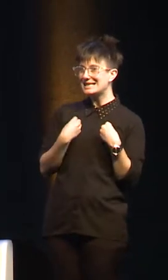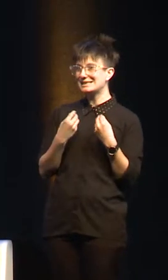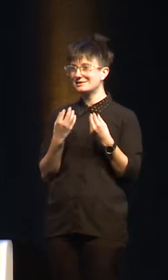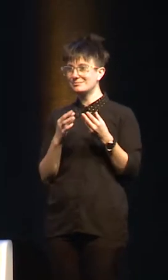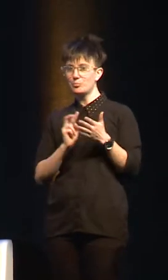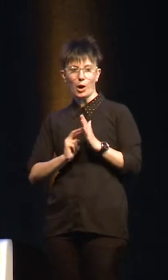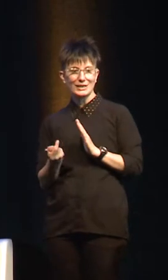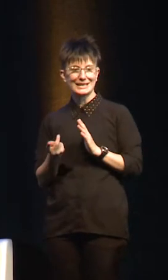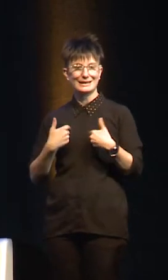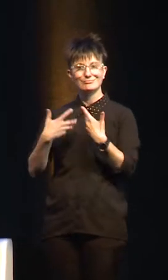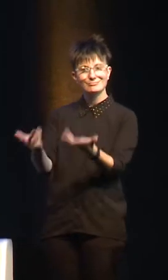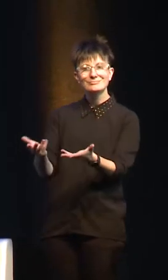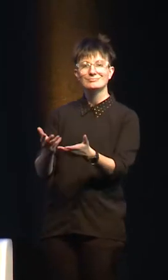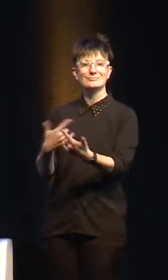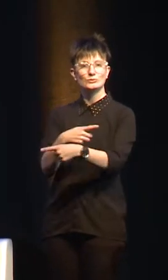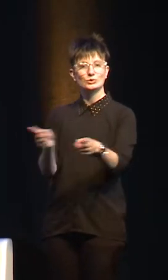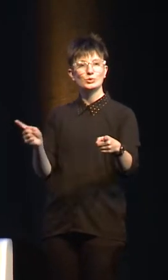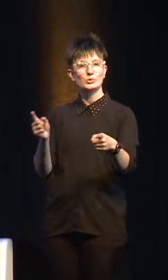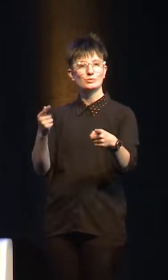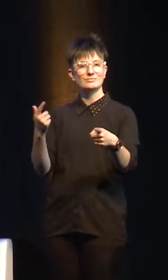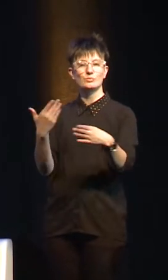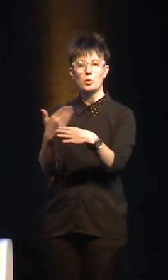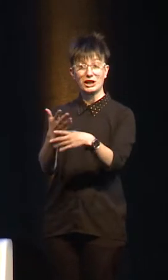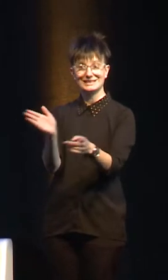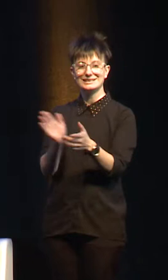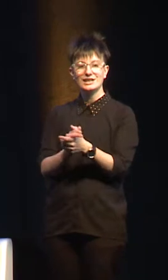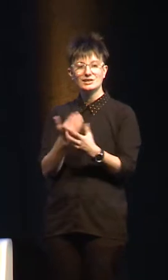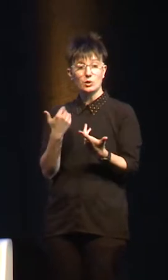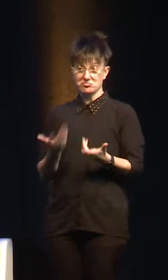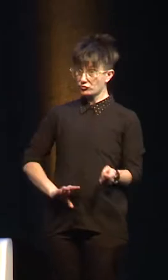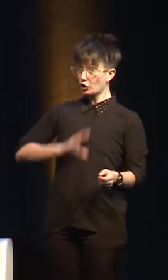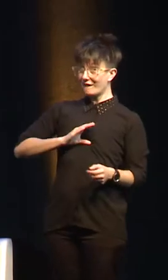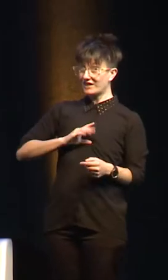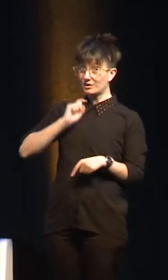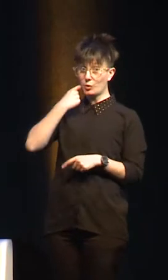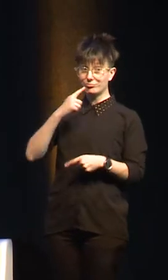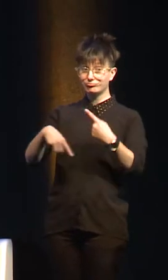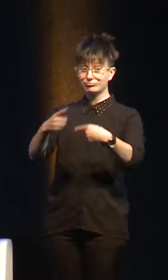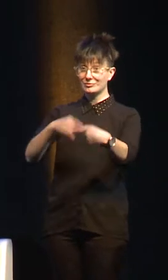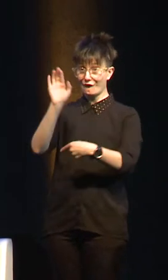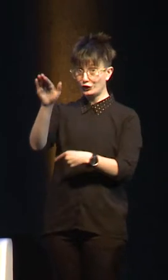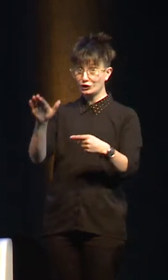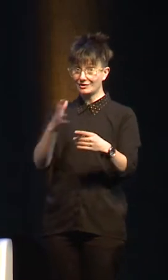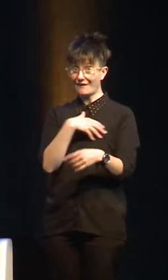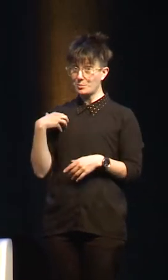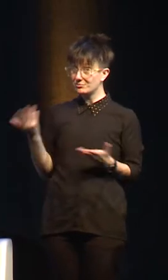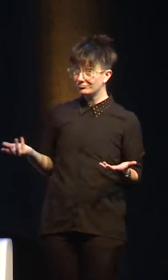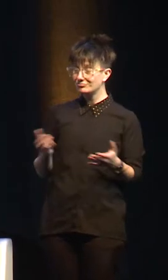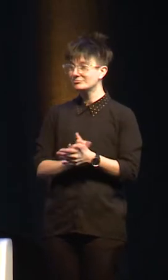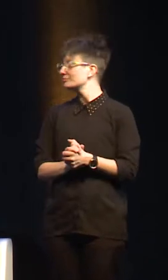you that that will hold up in future governments? Minister Shaw: Well when we have worked very